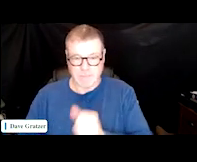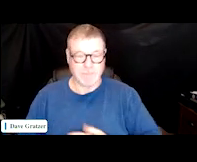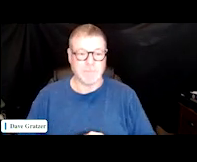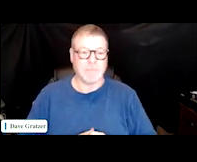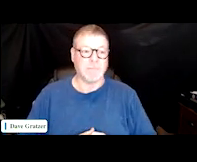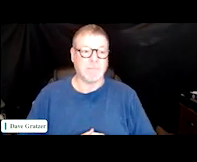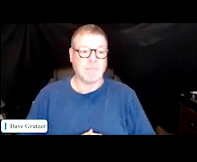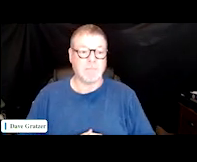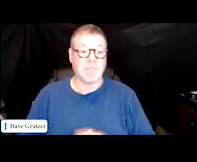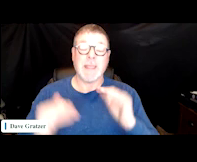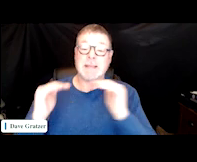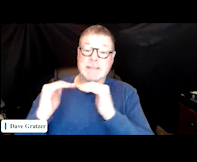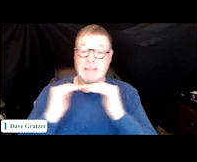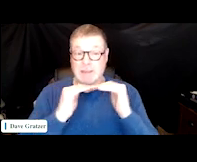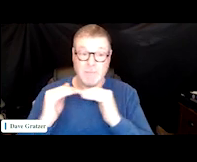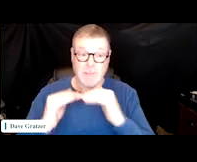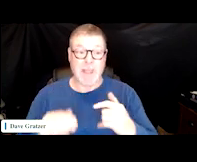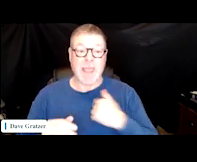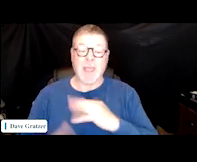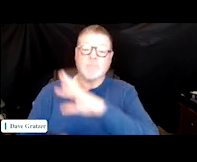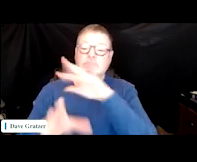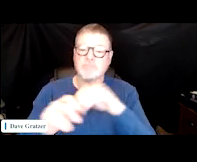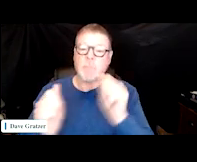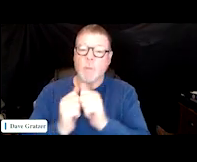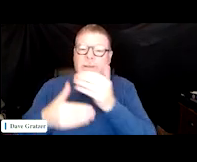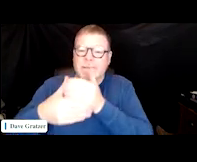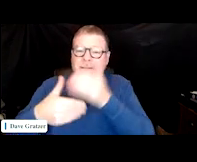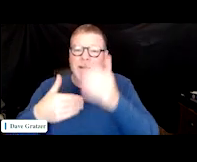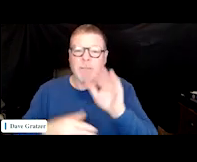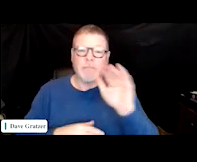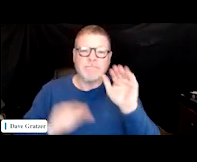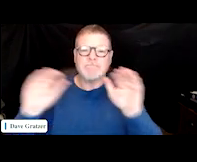As the peer, I engaged with the neighbors to identify where the client seeks drugs at.